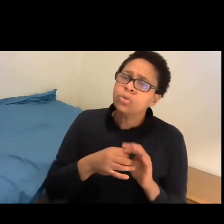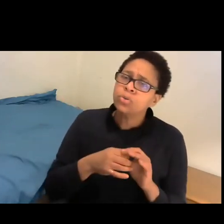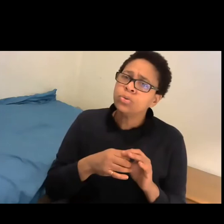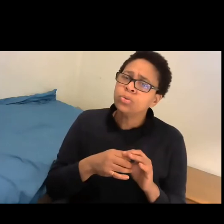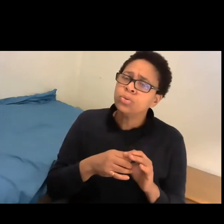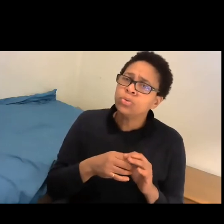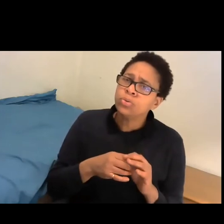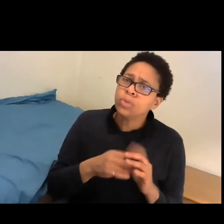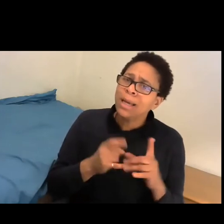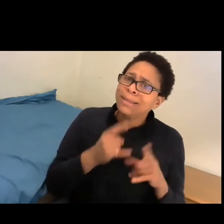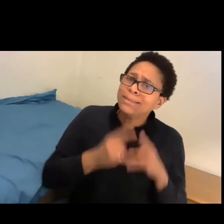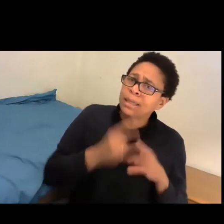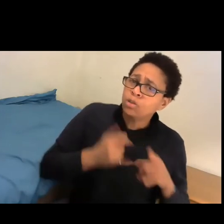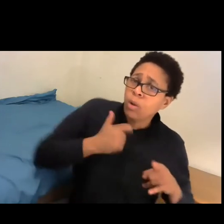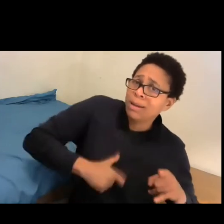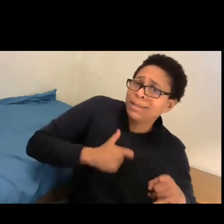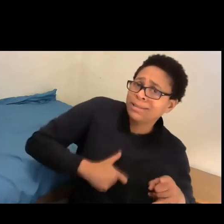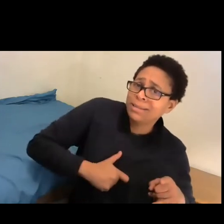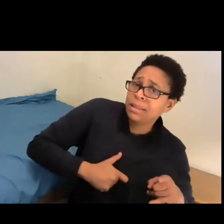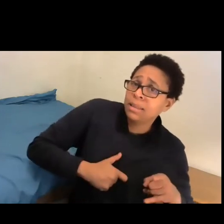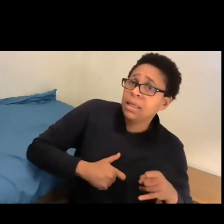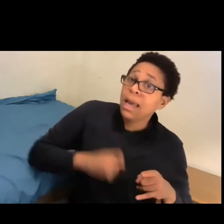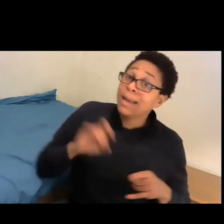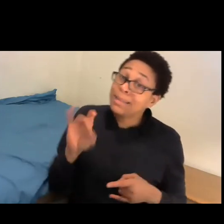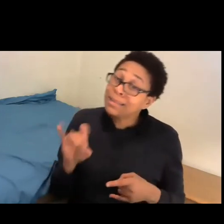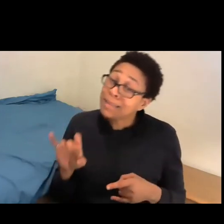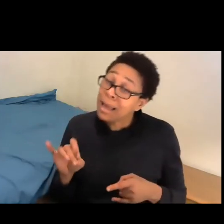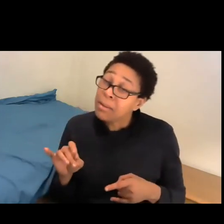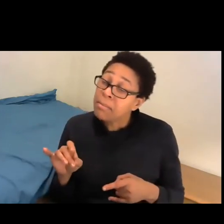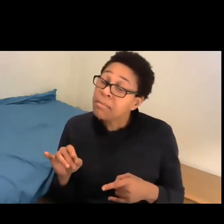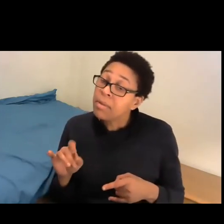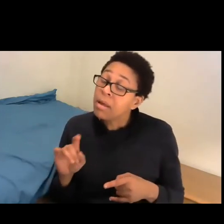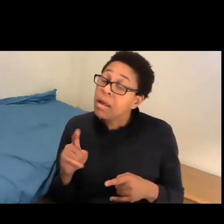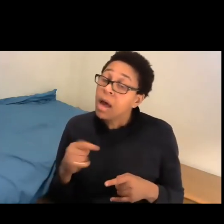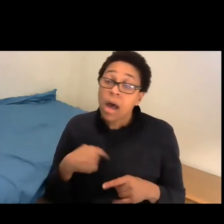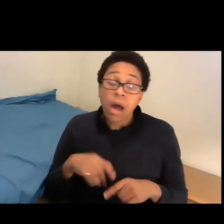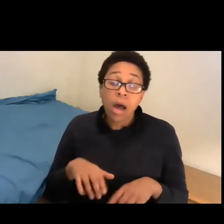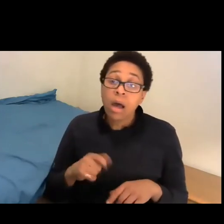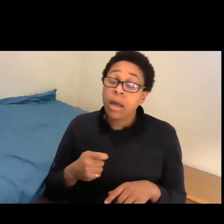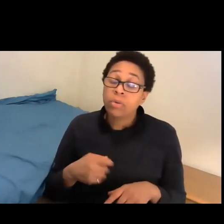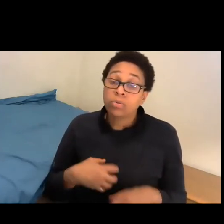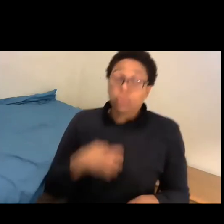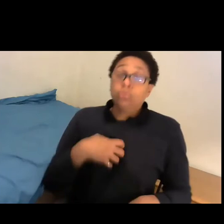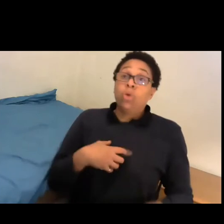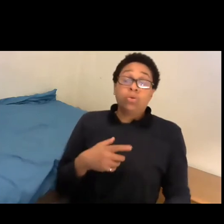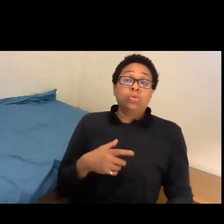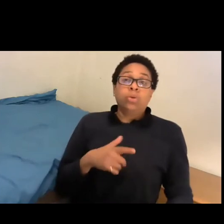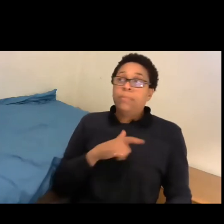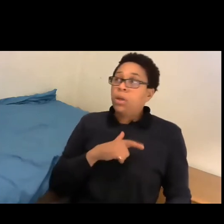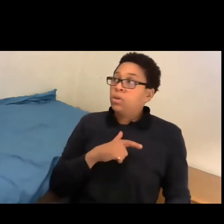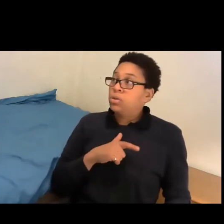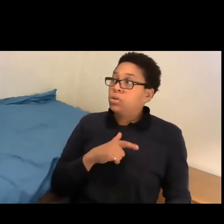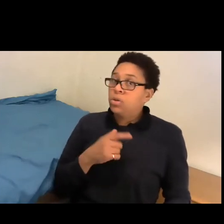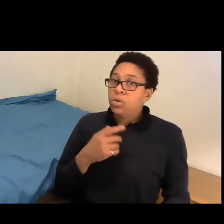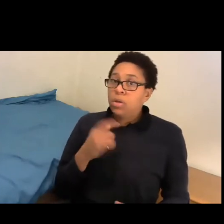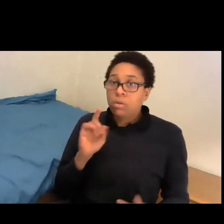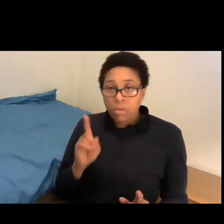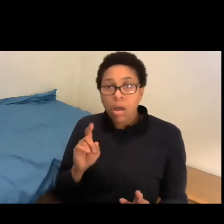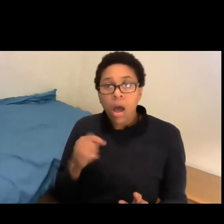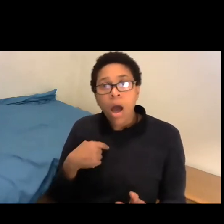system. Because then in the UK, I realized that, like you say, there is such a thing as homonationalism, there is such a